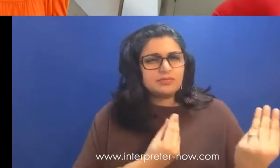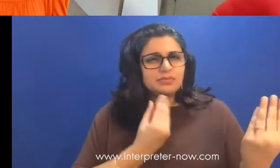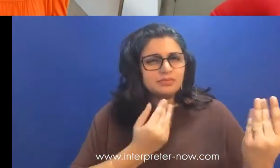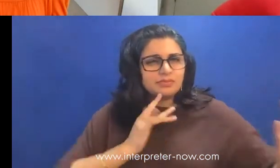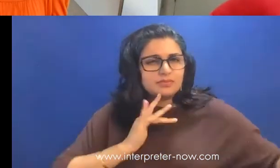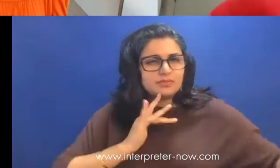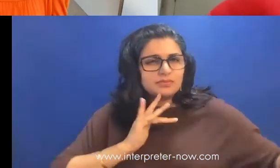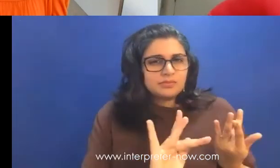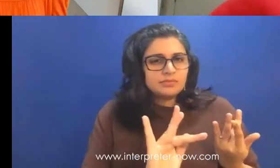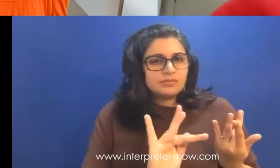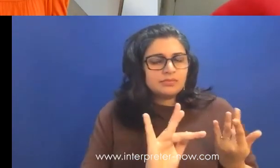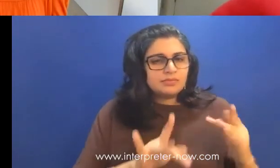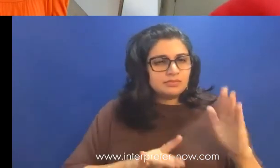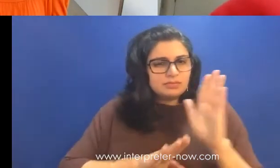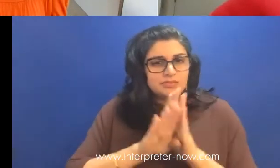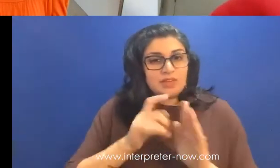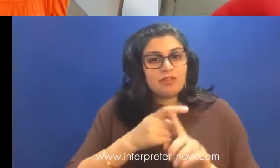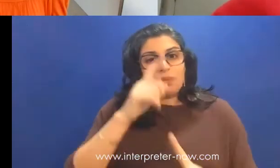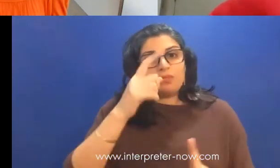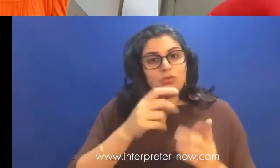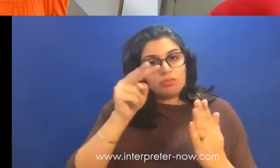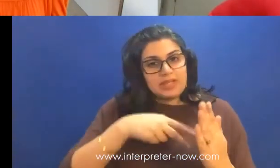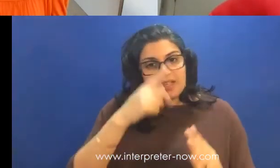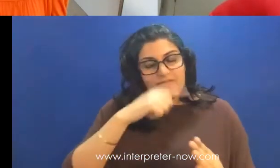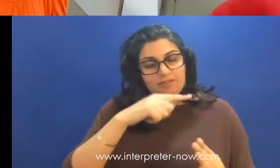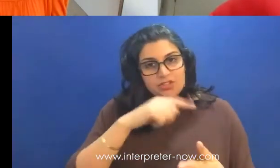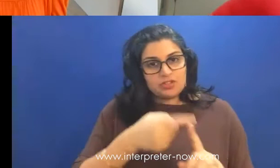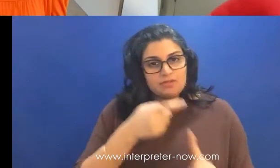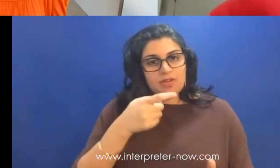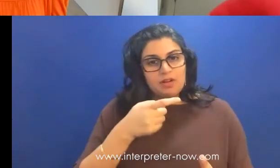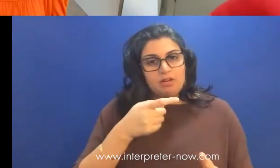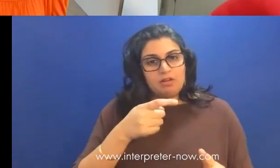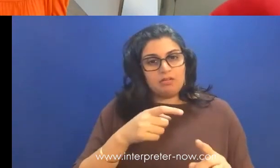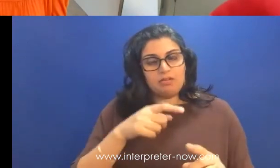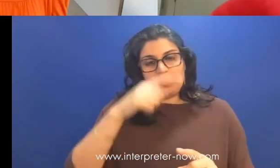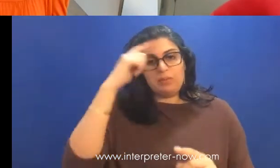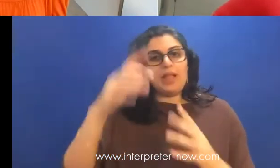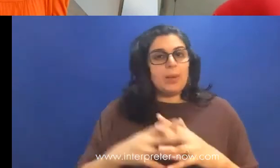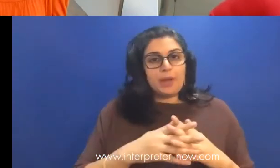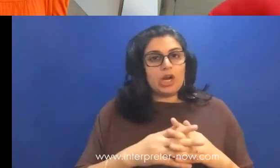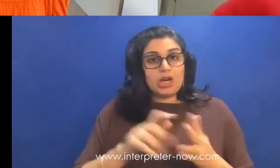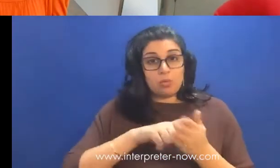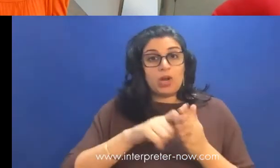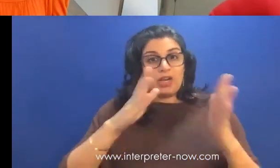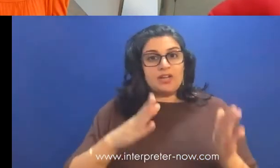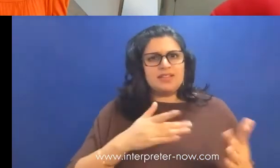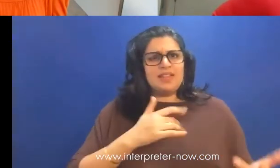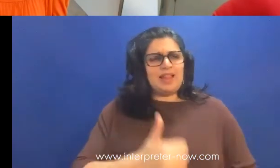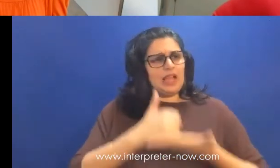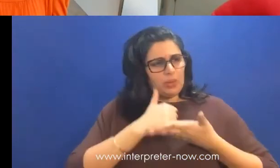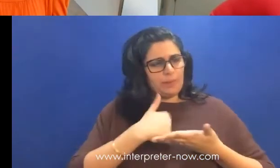years of reading fiction from a variety of Black American authors really helped me put